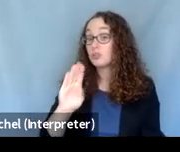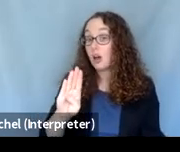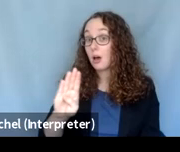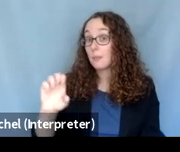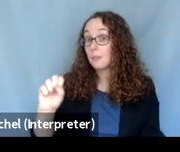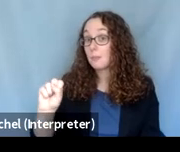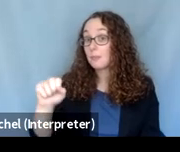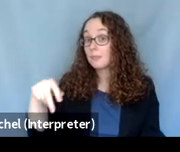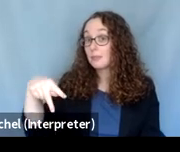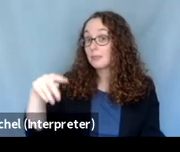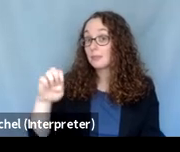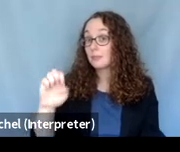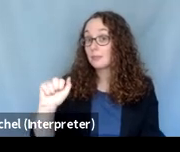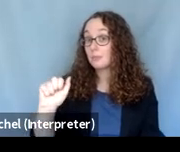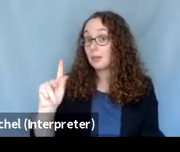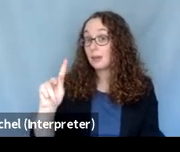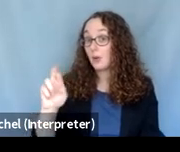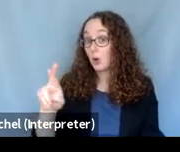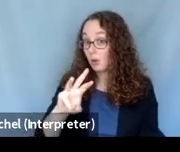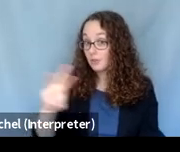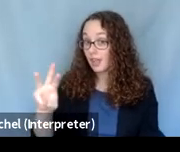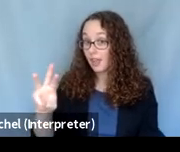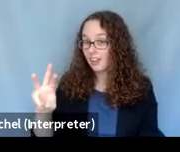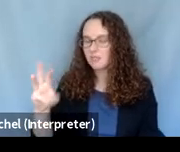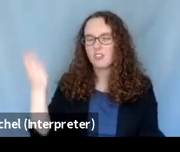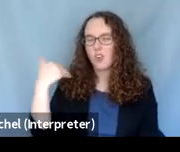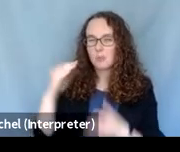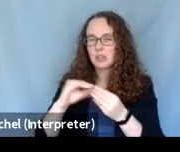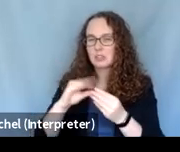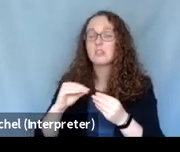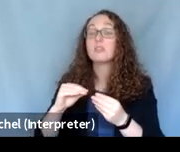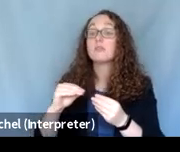on there. In the next couple of days there'll be Federal Work Study positions